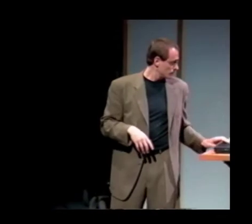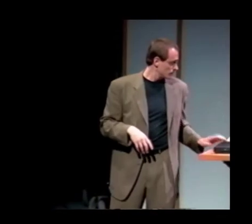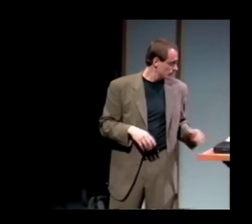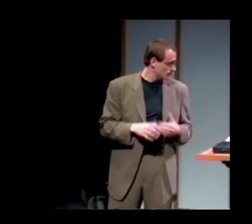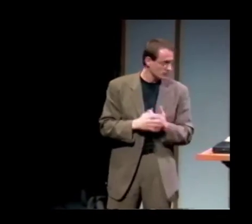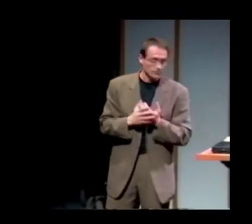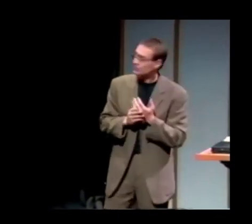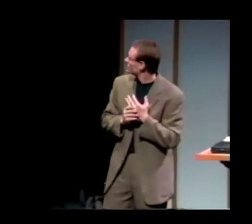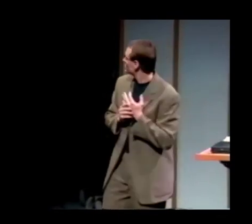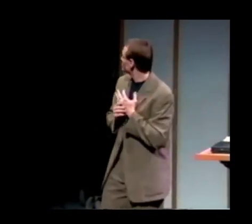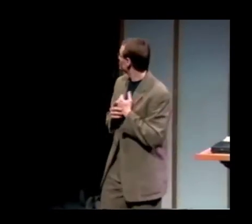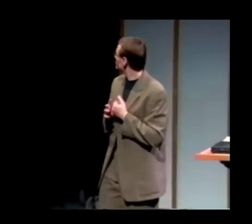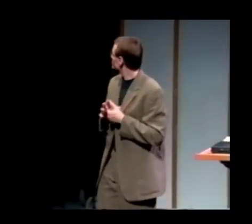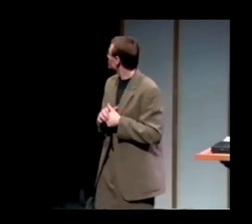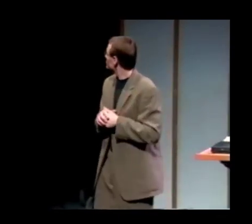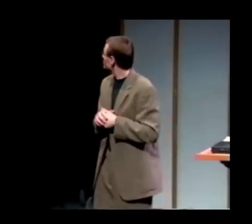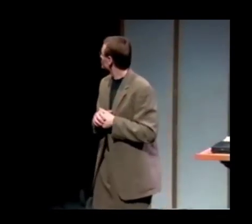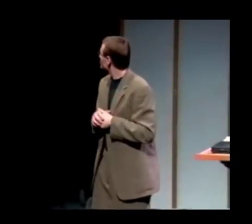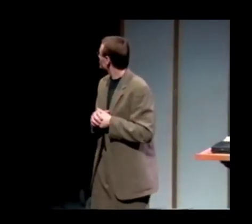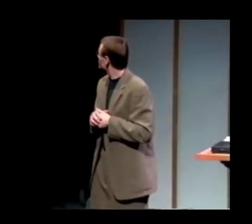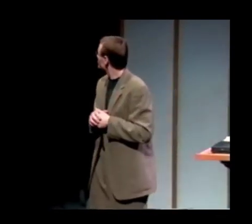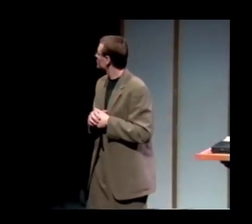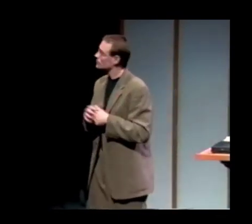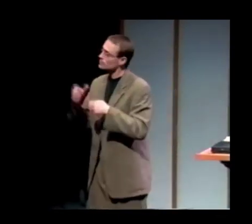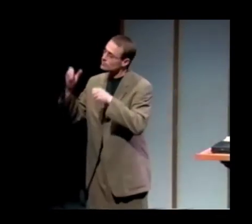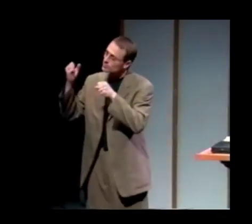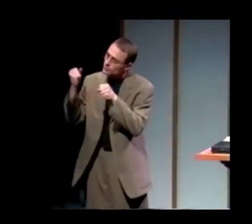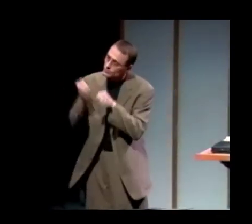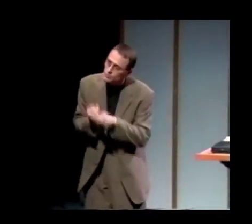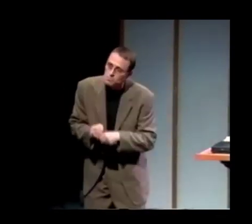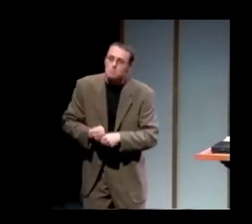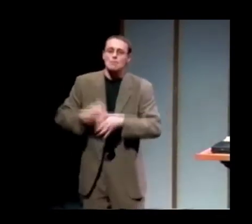SO THE OBJECTIVES FOR LITERATURE IS